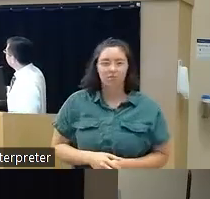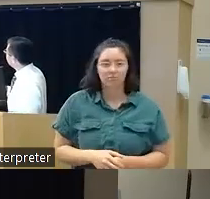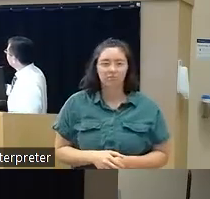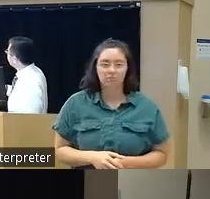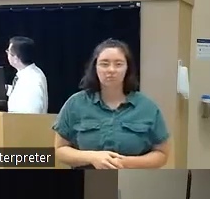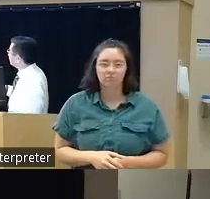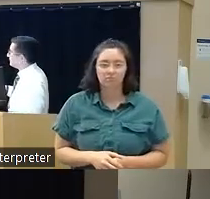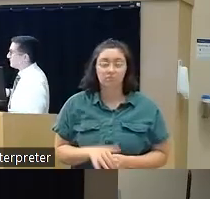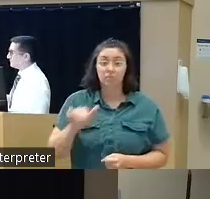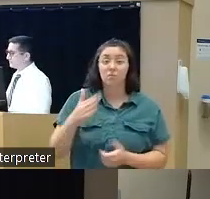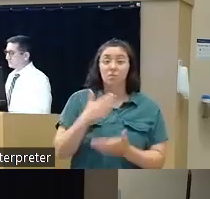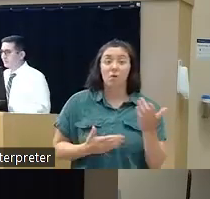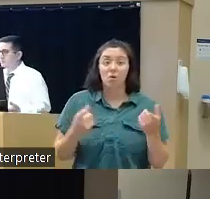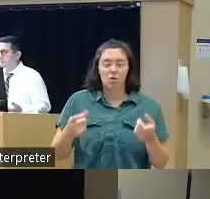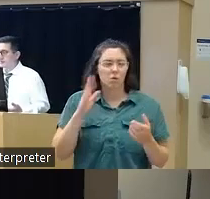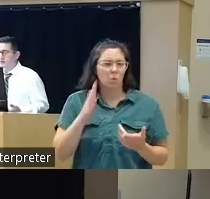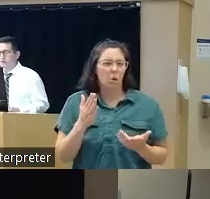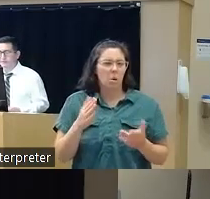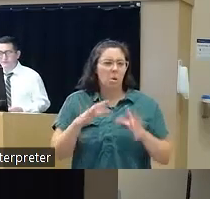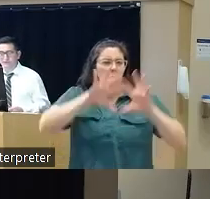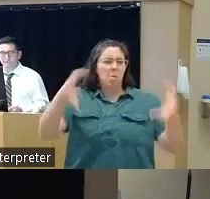Abba phenomenon I think there's some data to suggest that maybe there might be a causal link